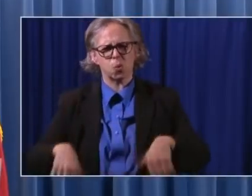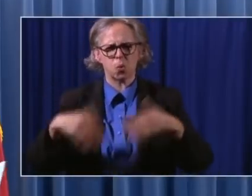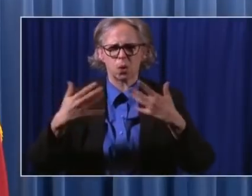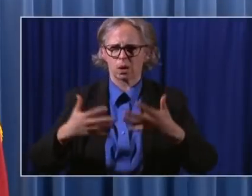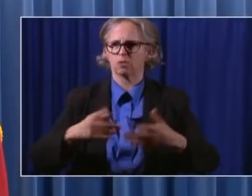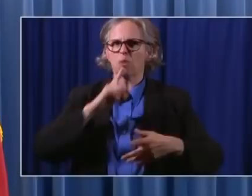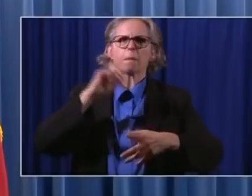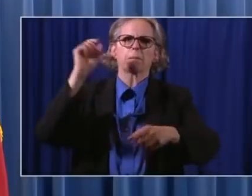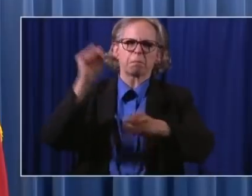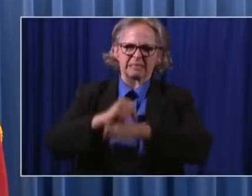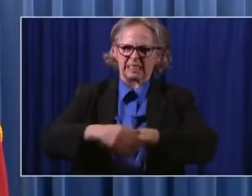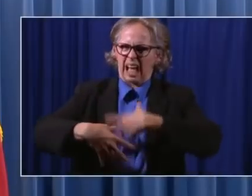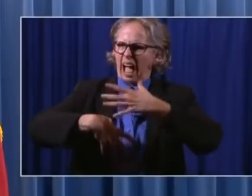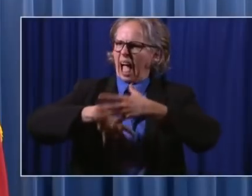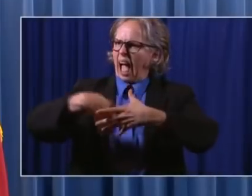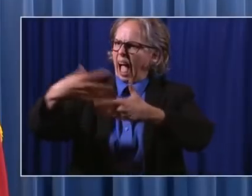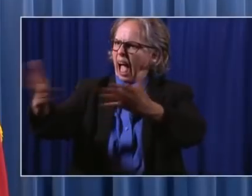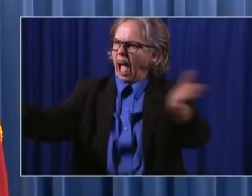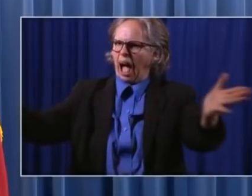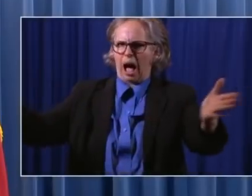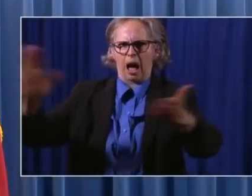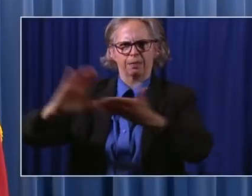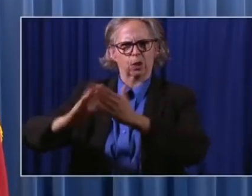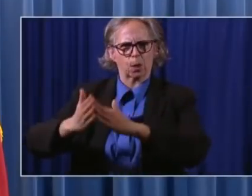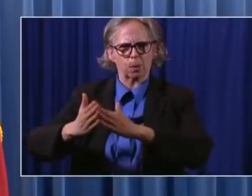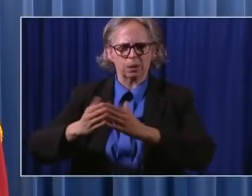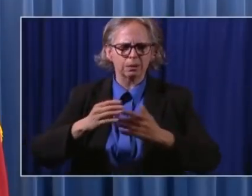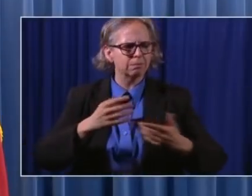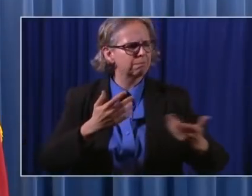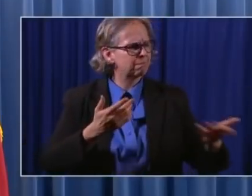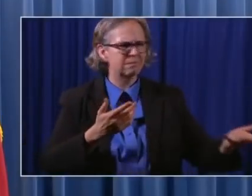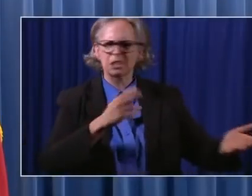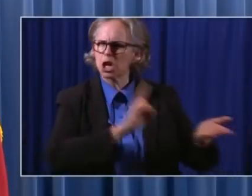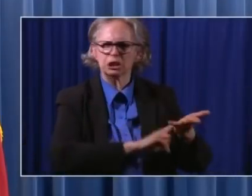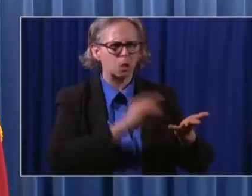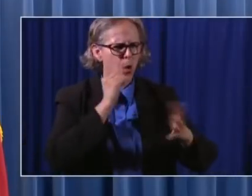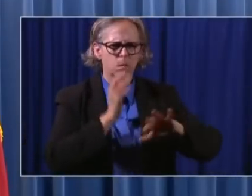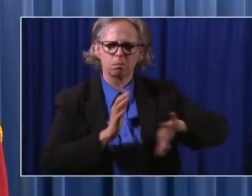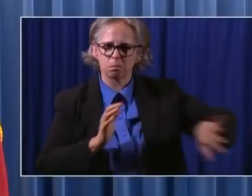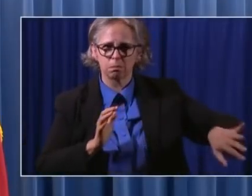POPULATION 5.5. ALMOST ALL THE NEW CASES OUTSIDE THE CONGREGATE SETTINGS INDICATING SIGNIFICANT